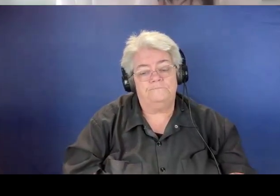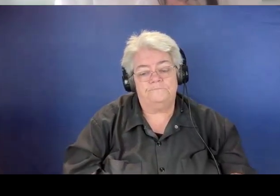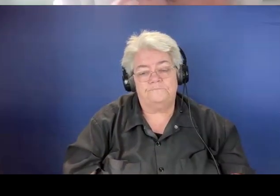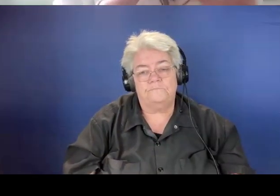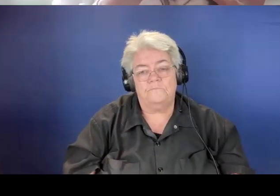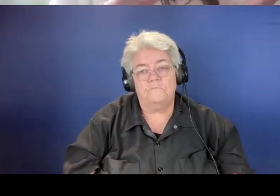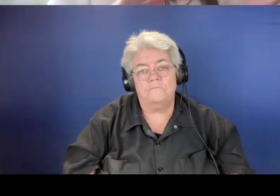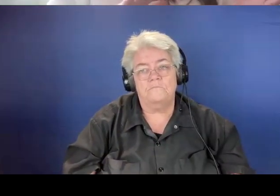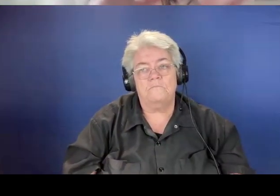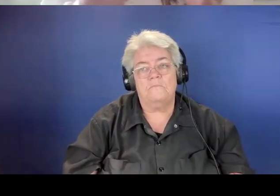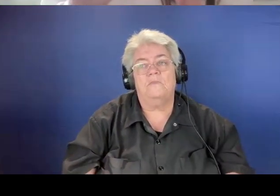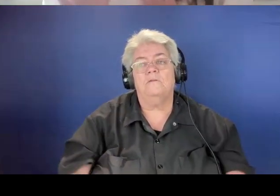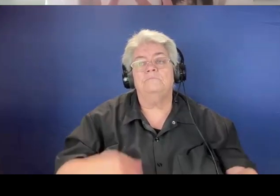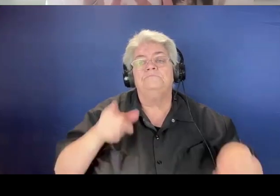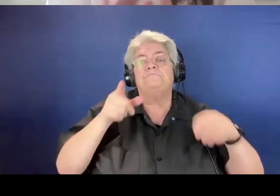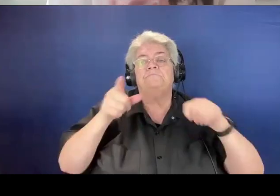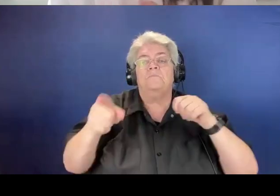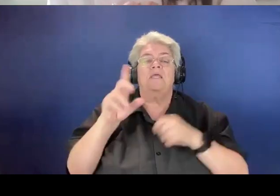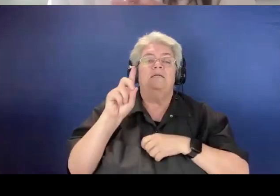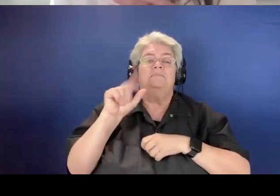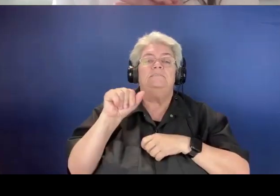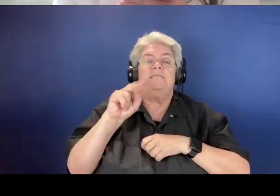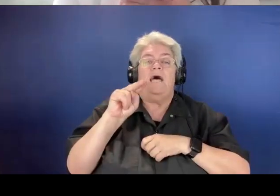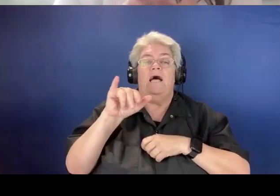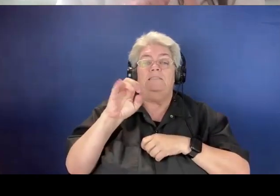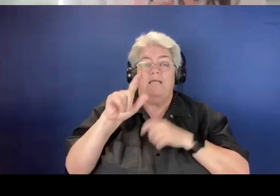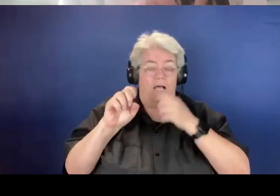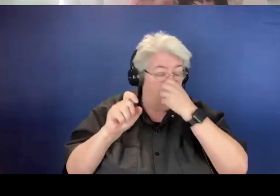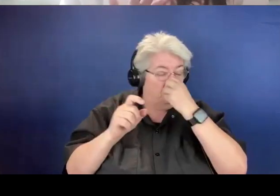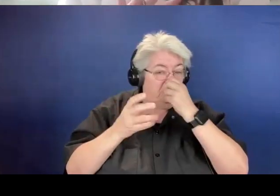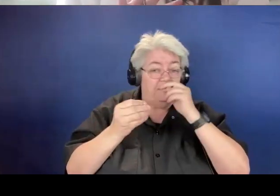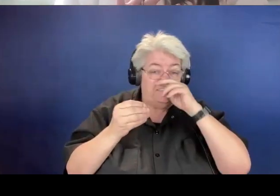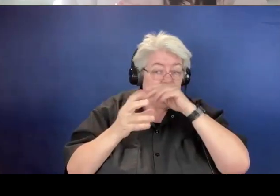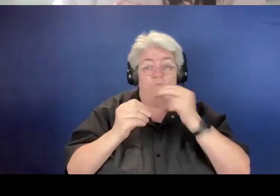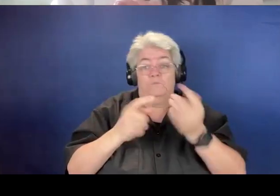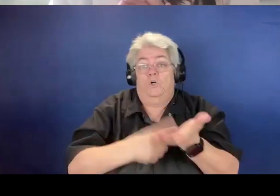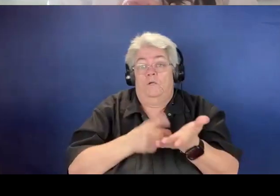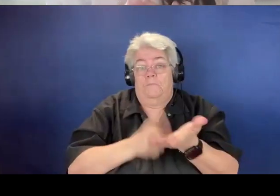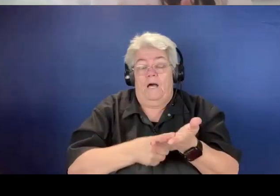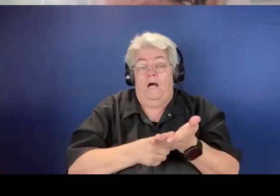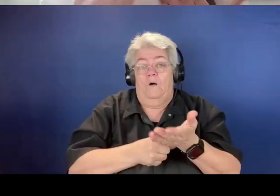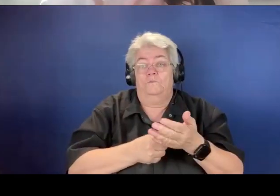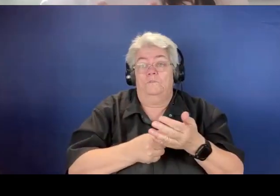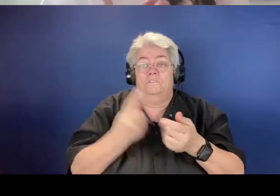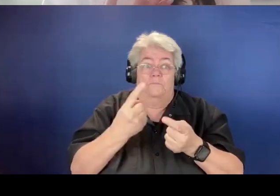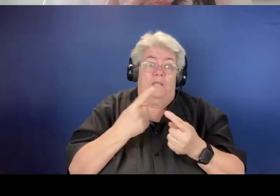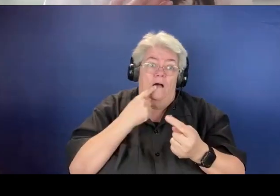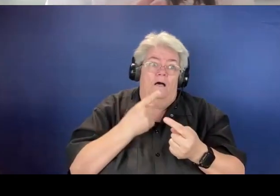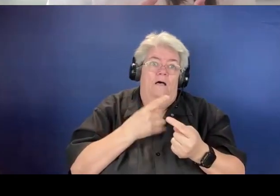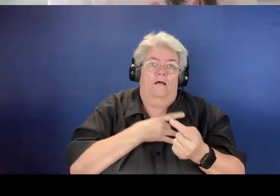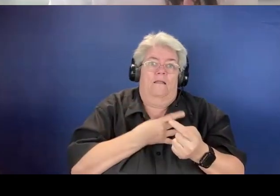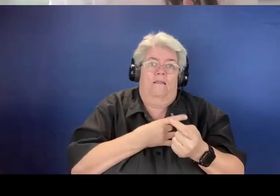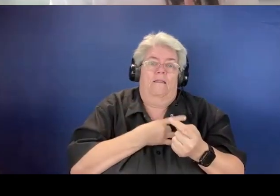So, we're going to go into a topic that I enjoy talking about which is cultural dimensions.